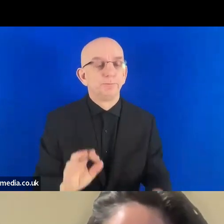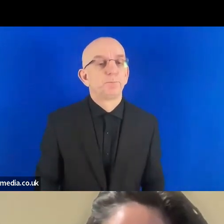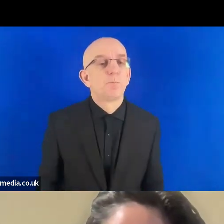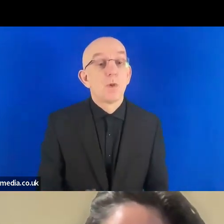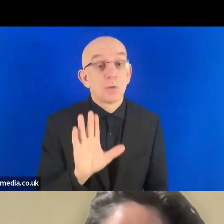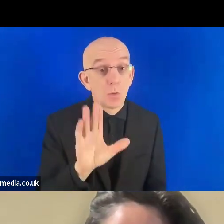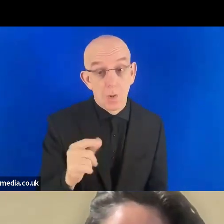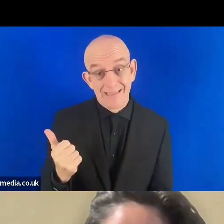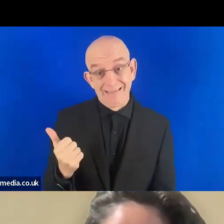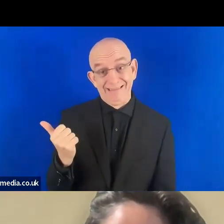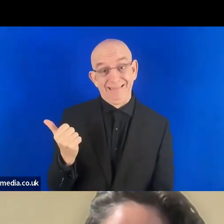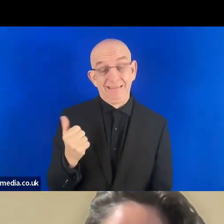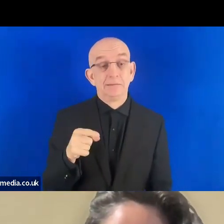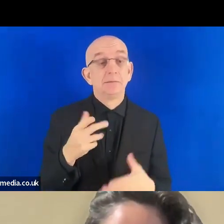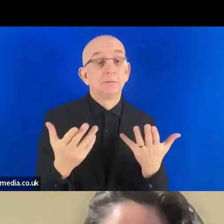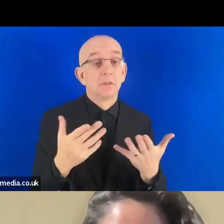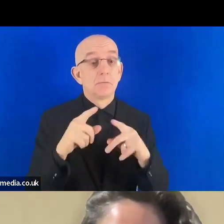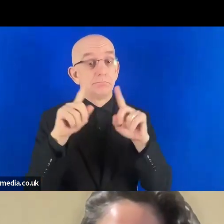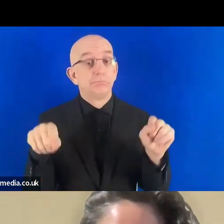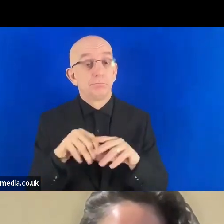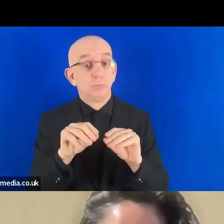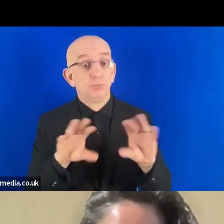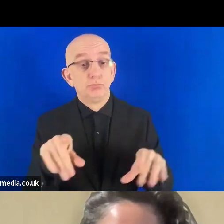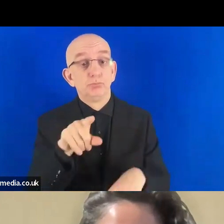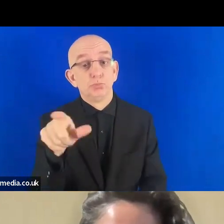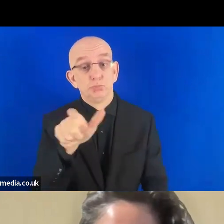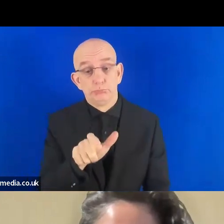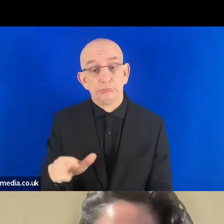Of course, kindly read, the beautiful, instructions that, we have shared.